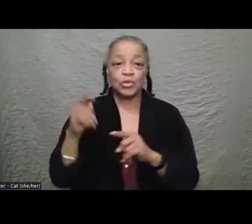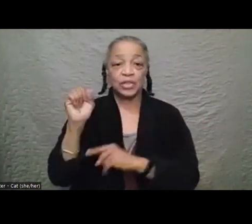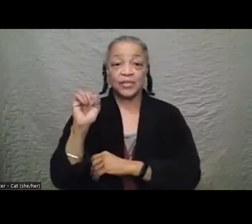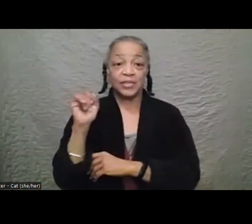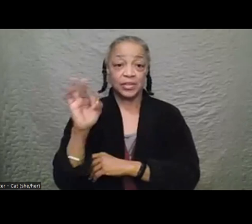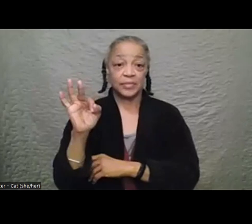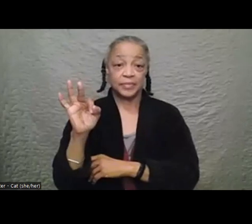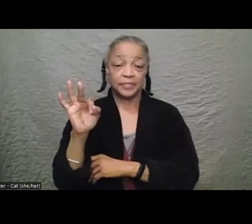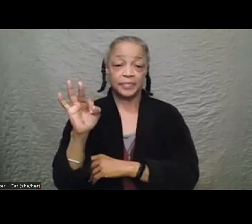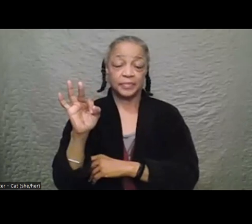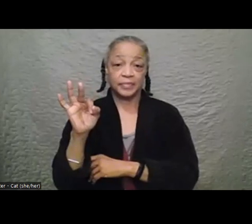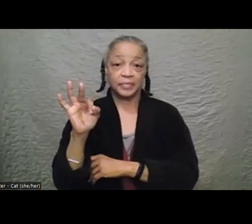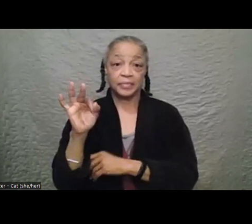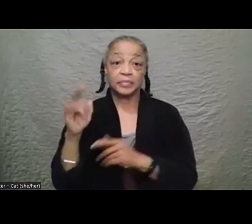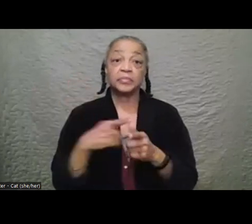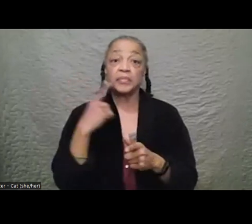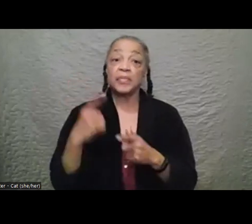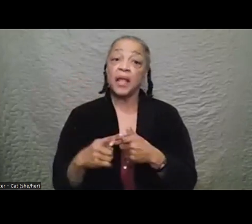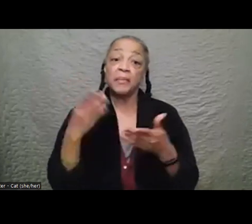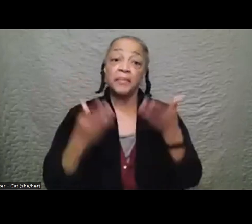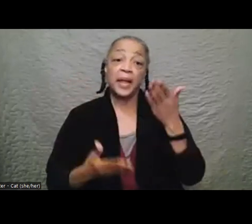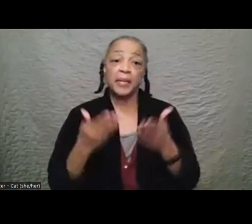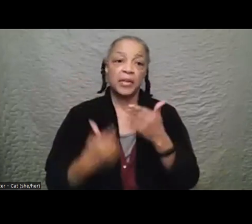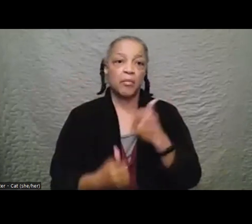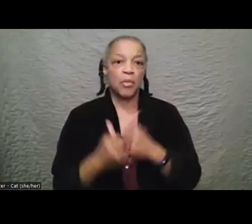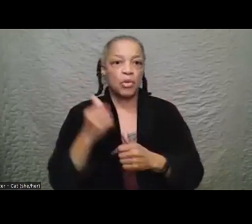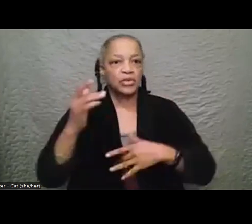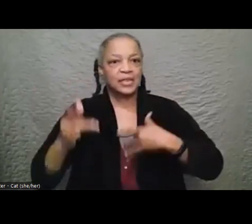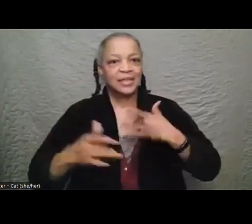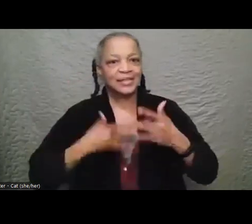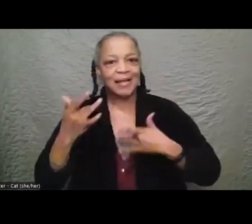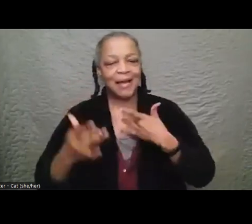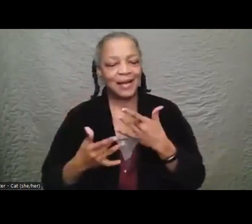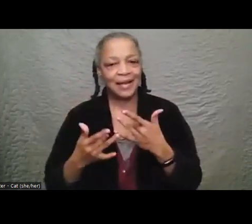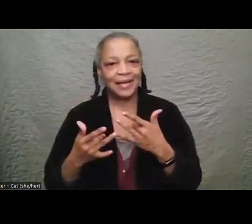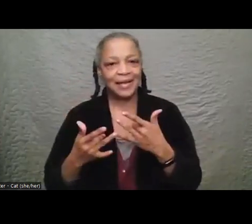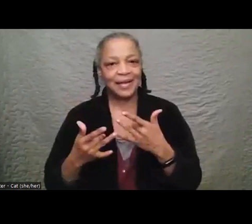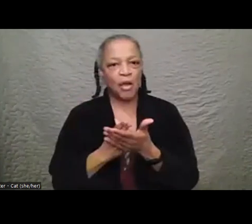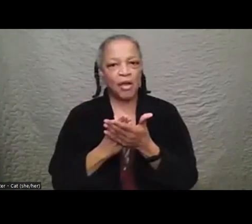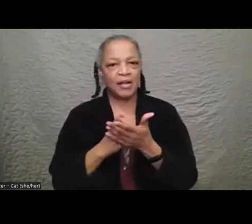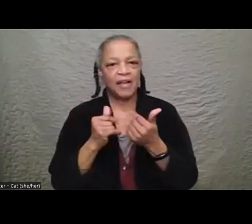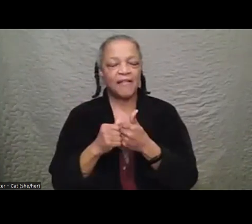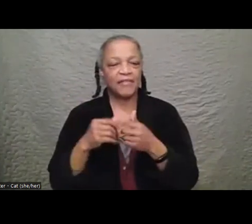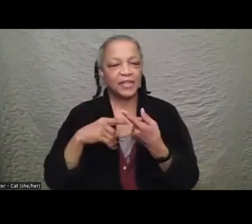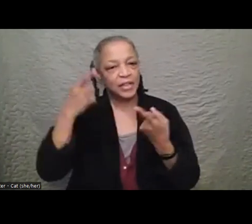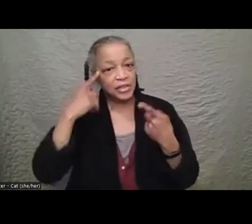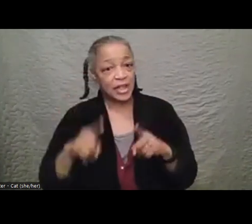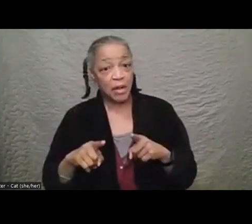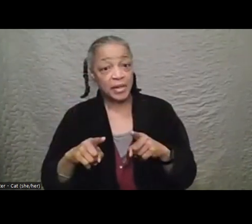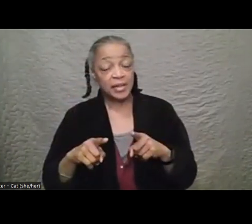Then, perhaps the most exciting component of the settlement was an innovative housing